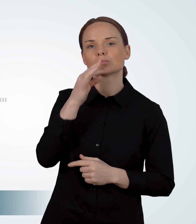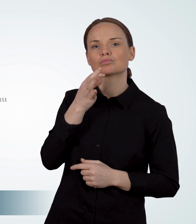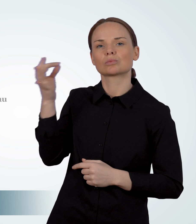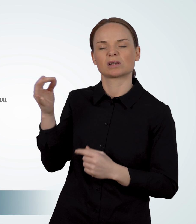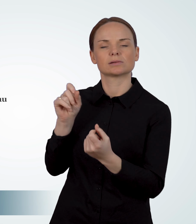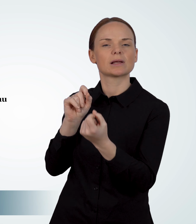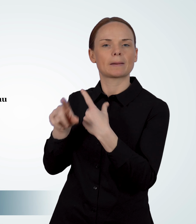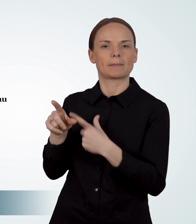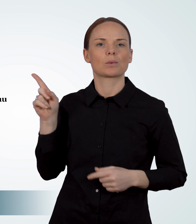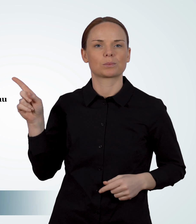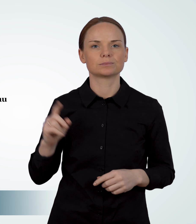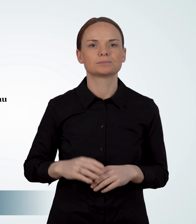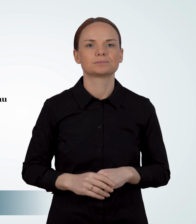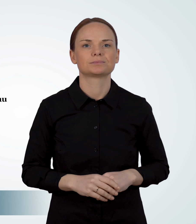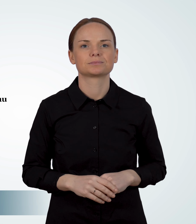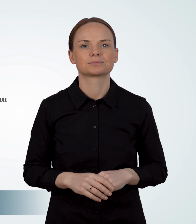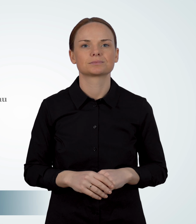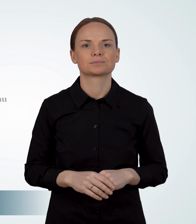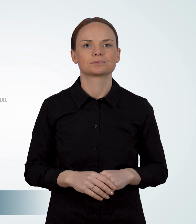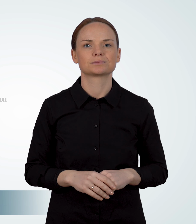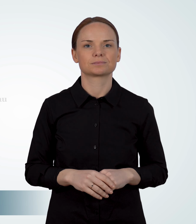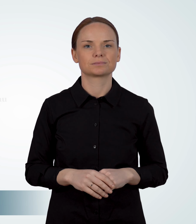Please contact us at HousingandHomelessnessPlan@dss.gov.au if you need help with translations.